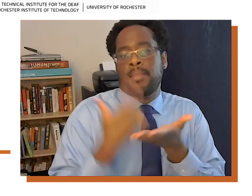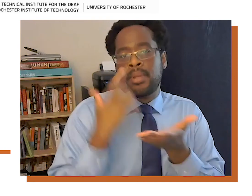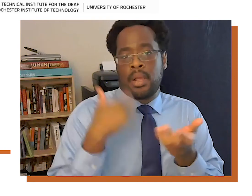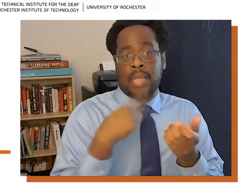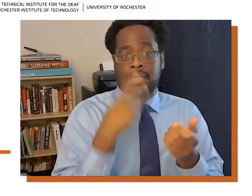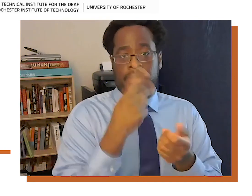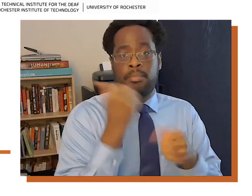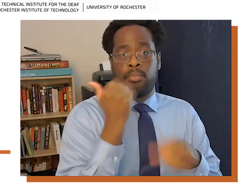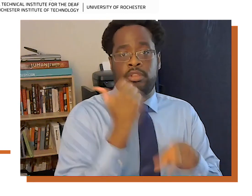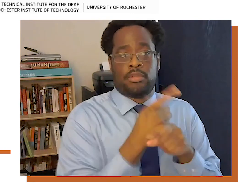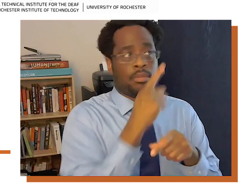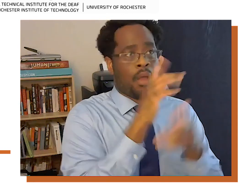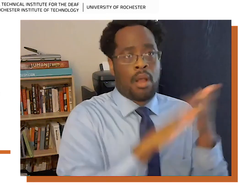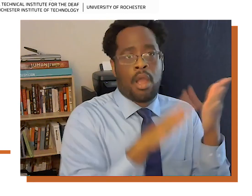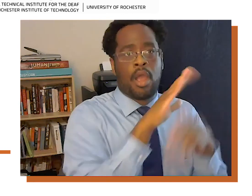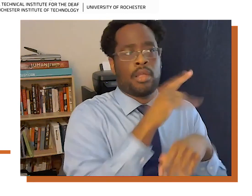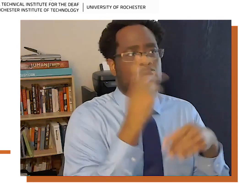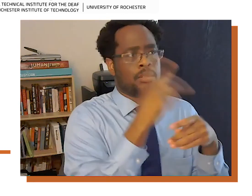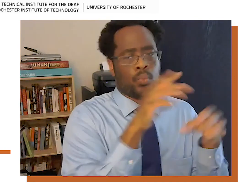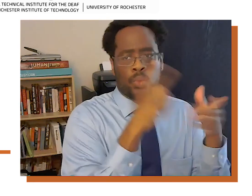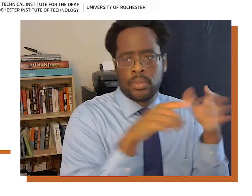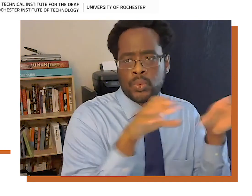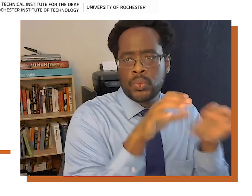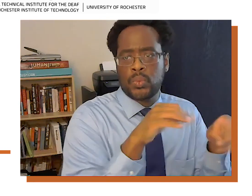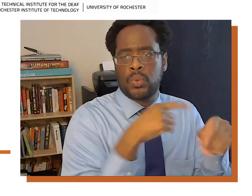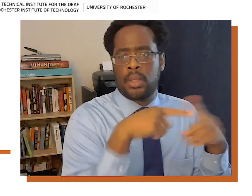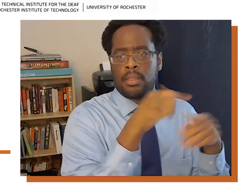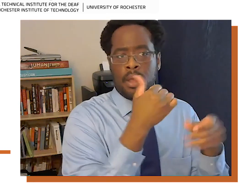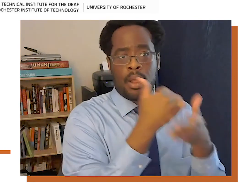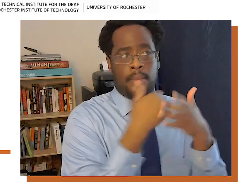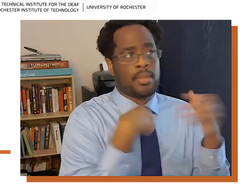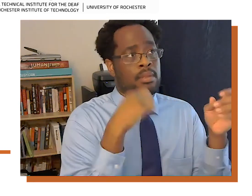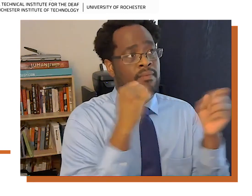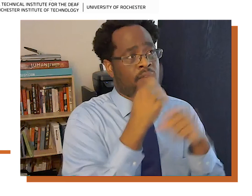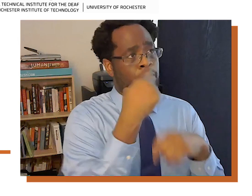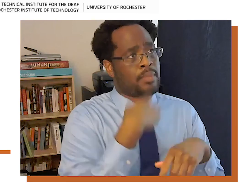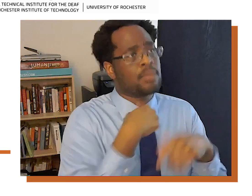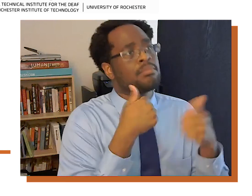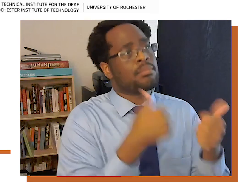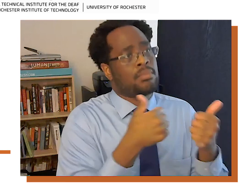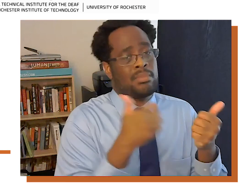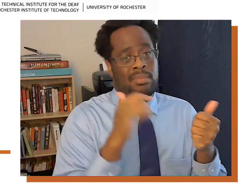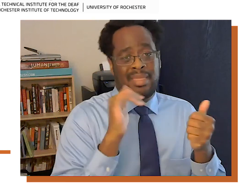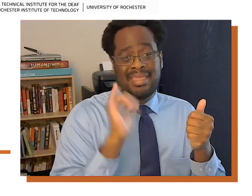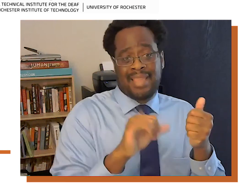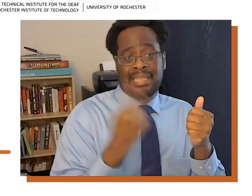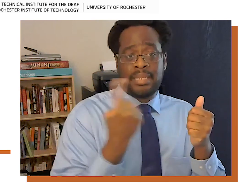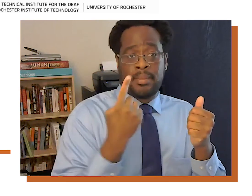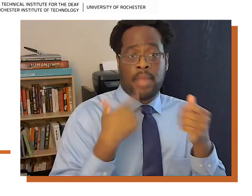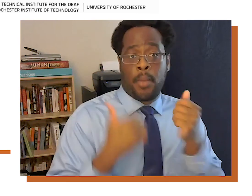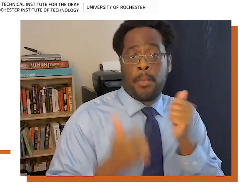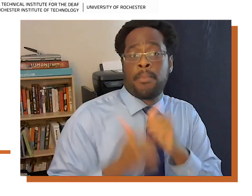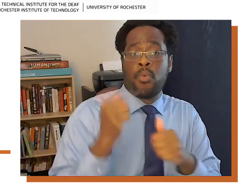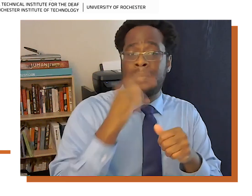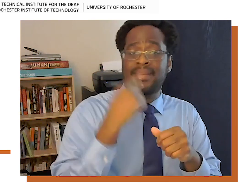and, again, I was talking about my brother Greg, who graduated college and then went on to succeed in his career.